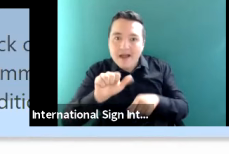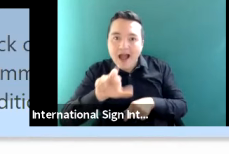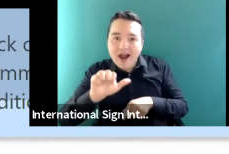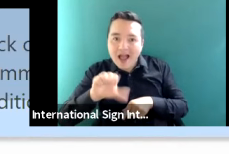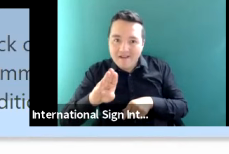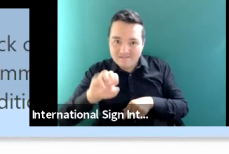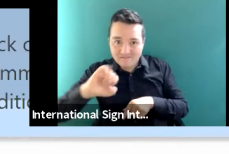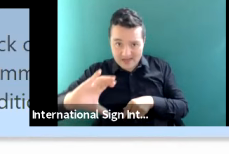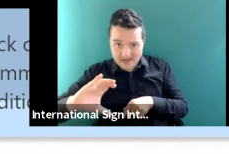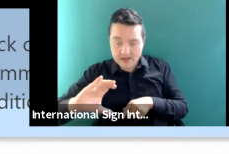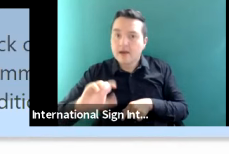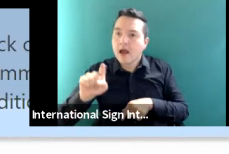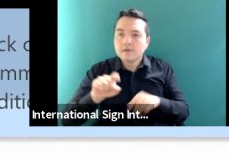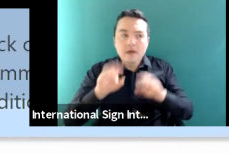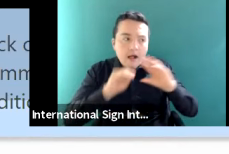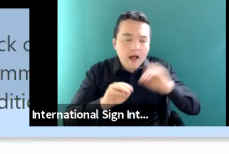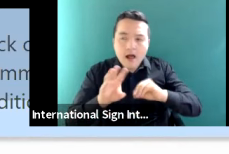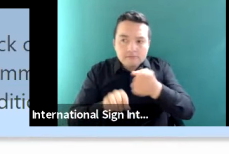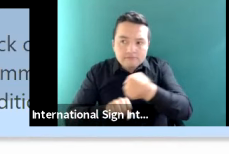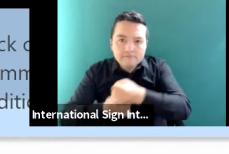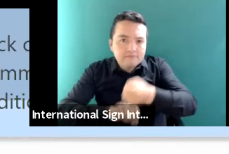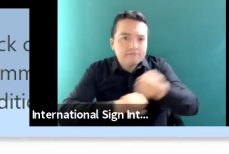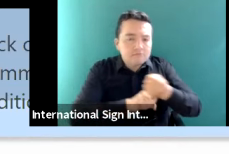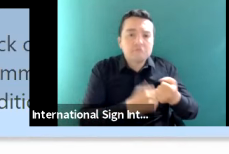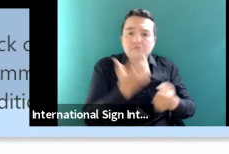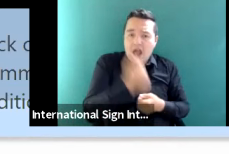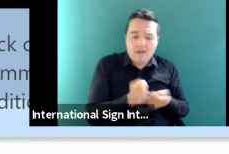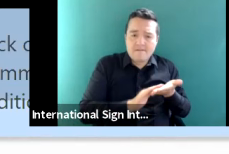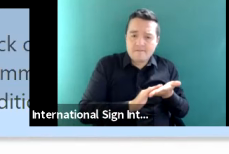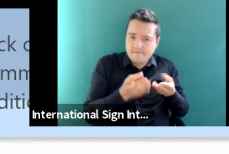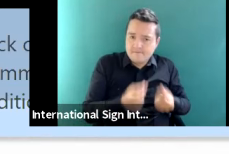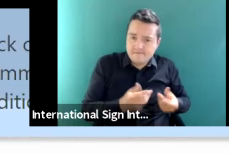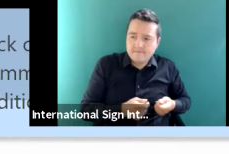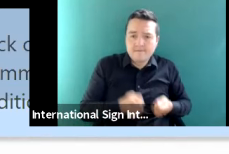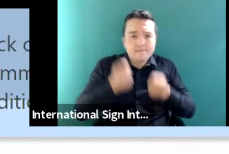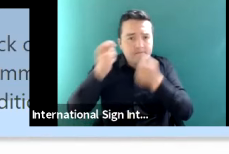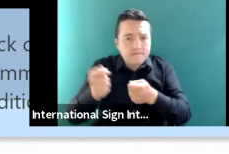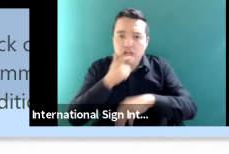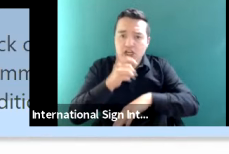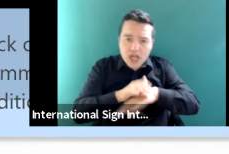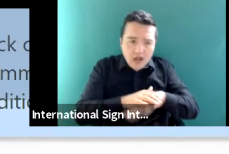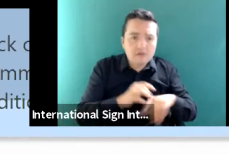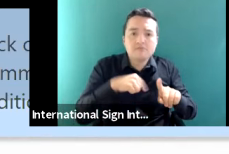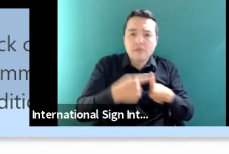When we talk about beyond, we talk about benefiting other countries talking and Arabic.